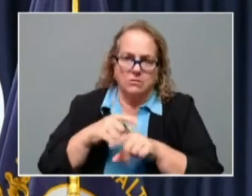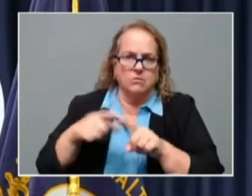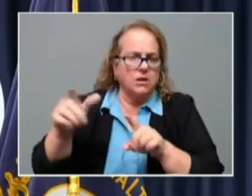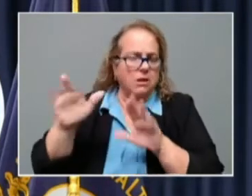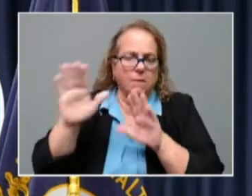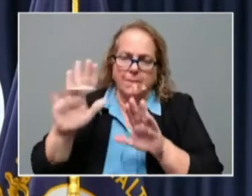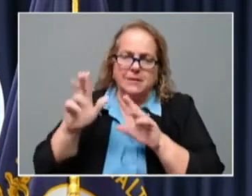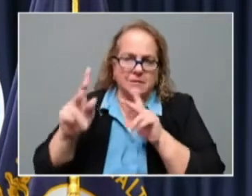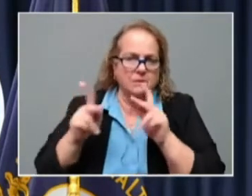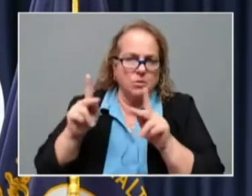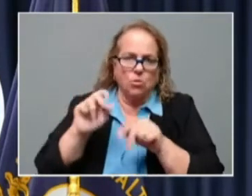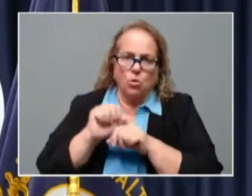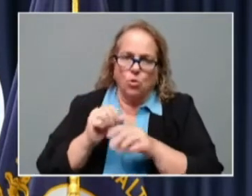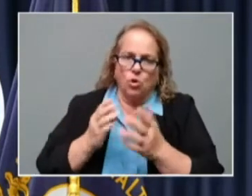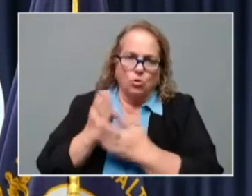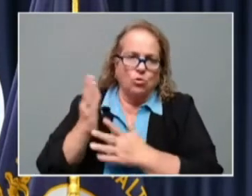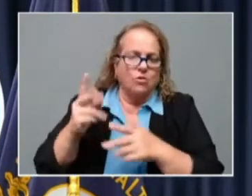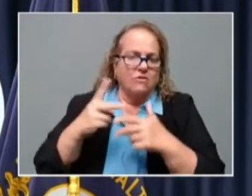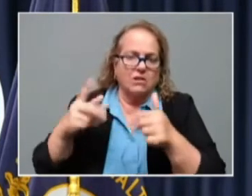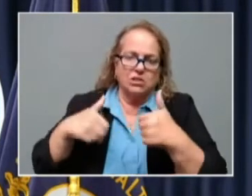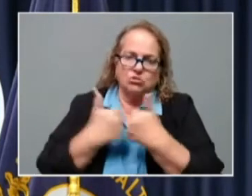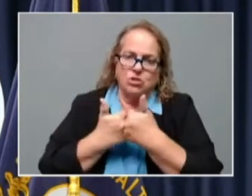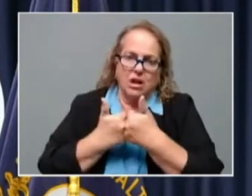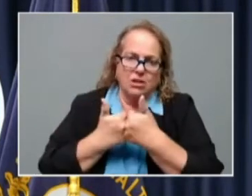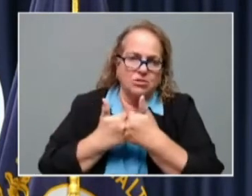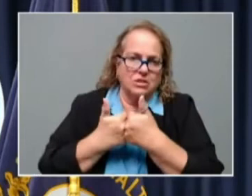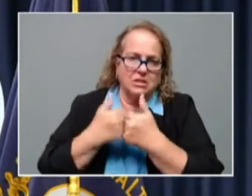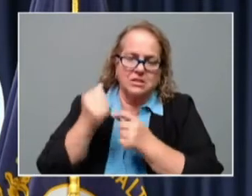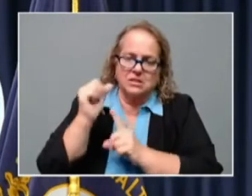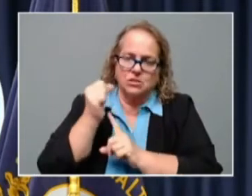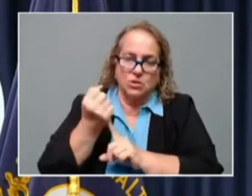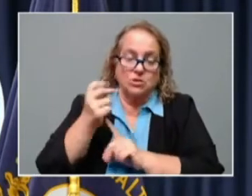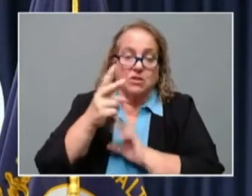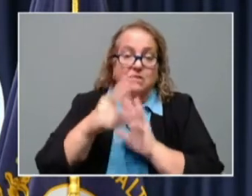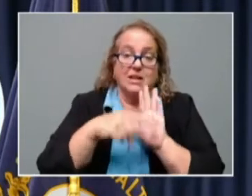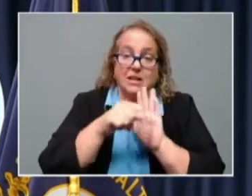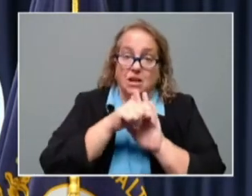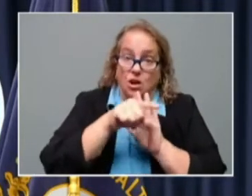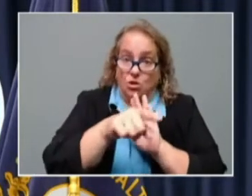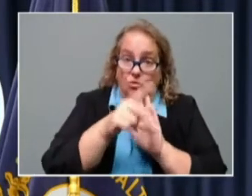challenging conditions. This video shows how quick and easy the process is.